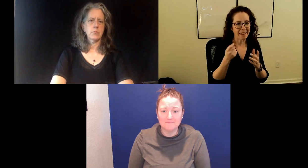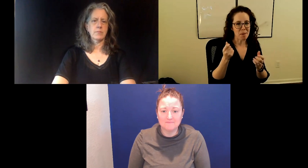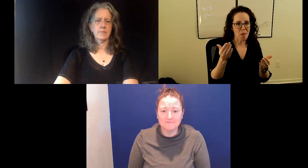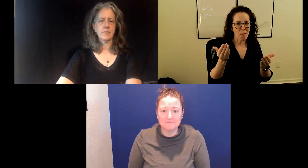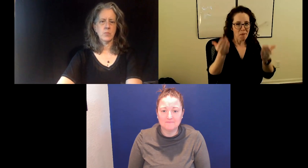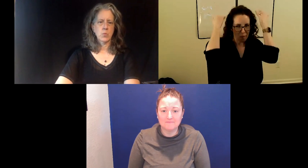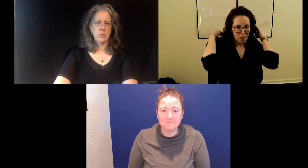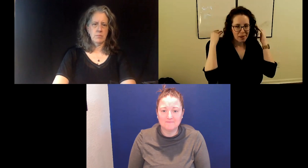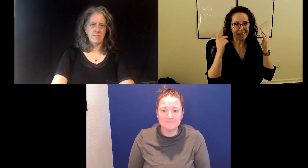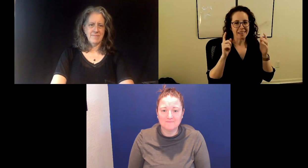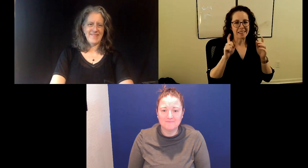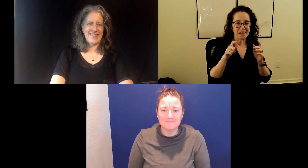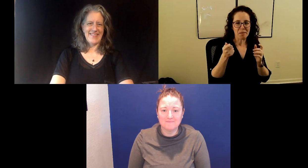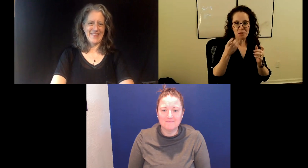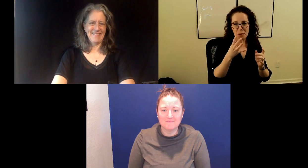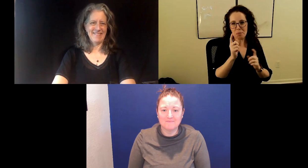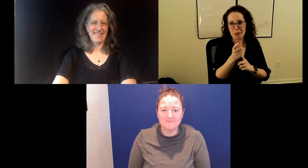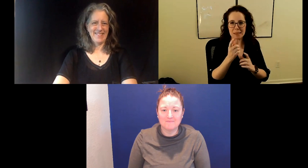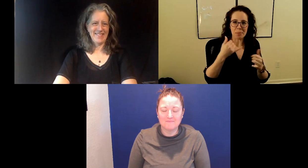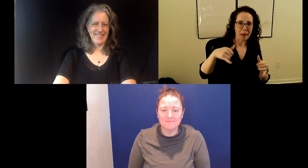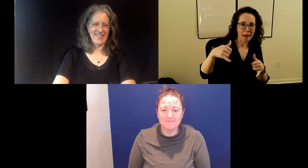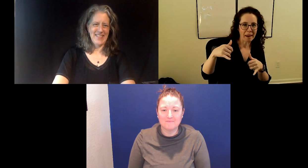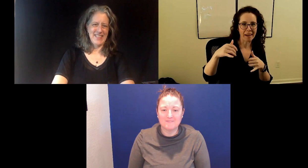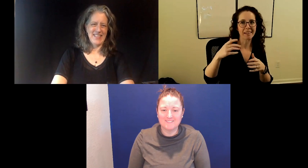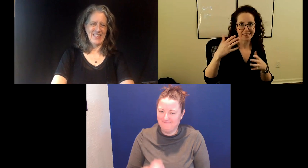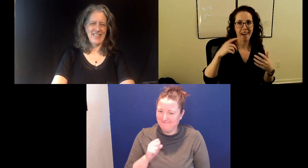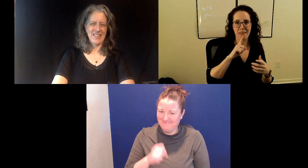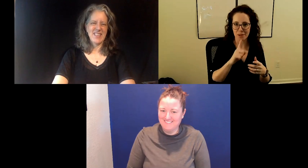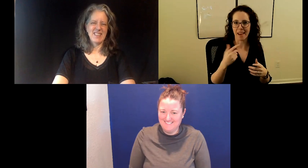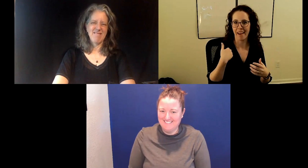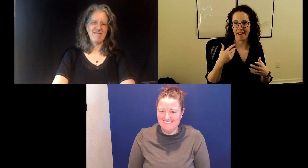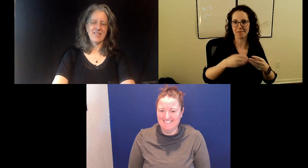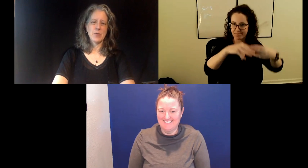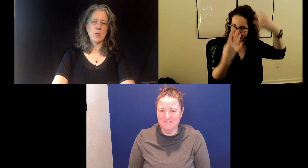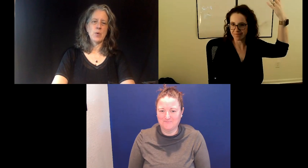they add it i like that it's becoming a little bit overwhelming because you know it's not something